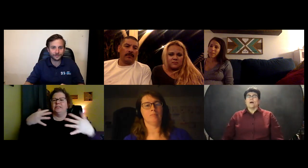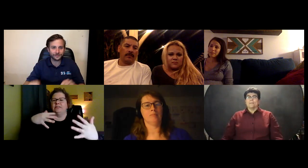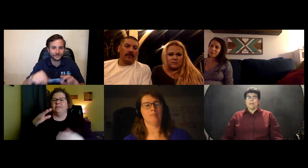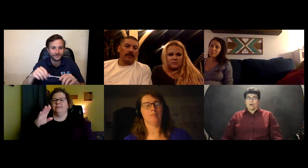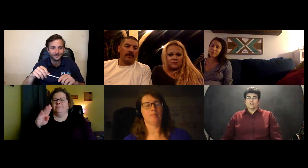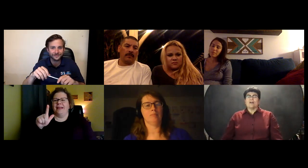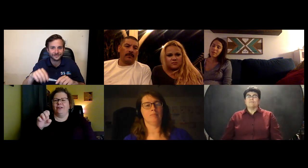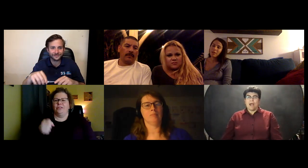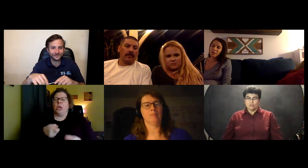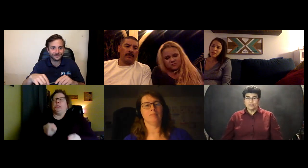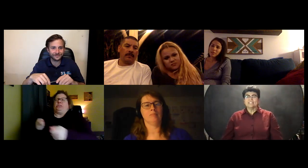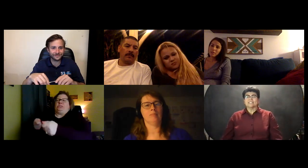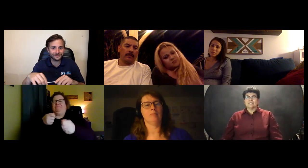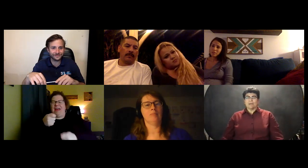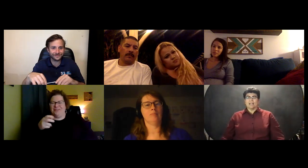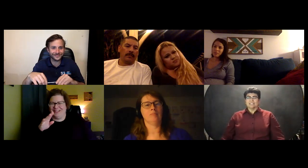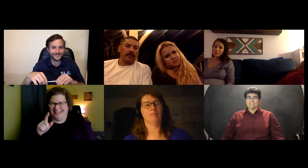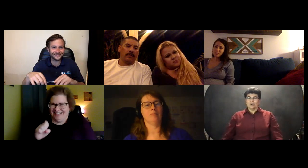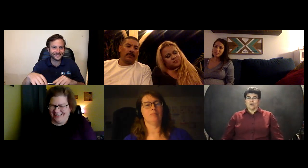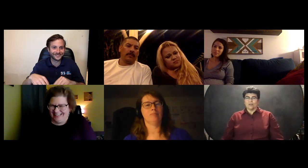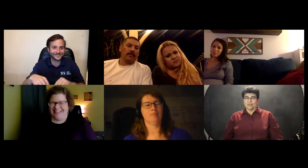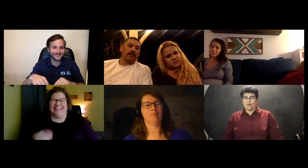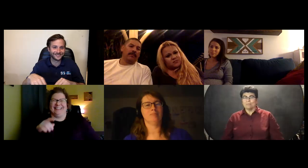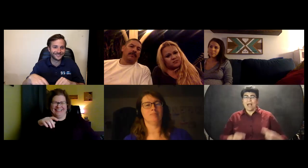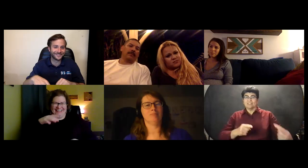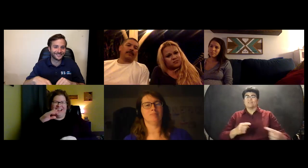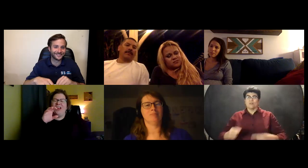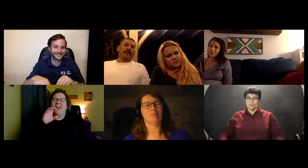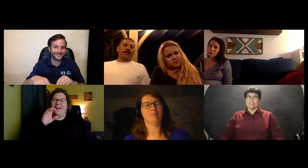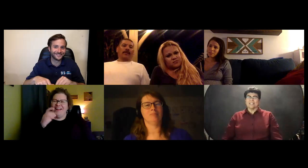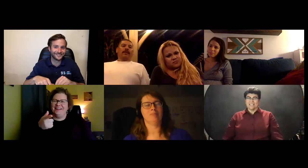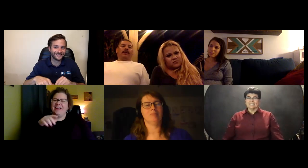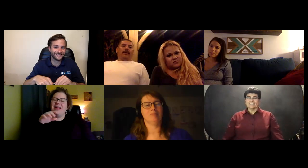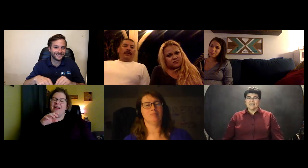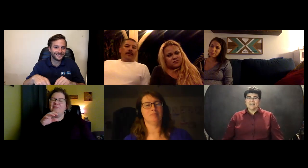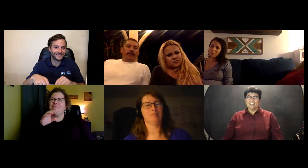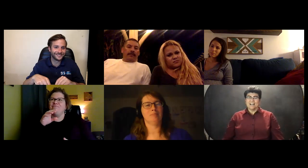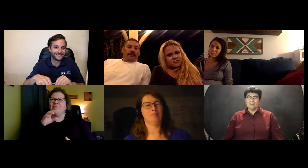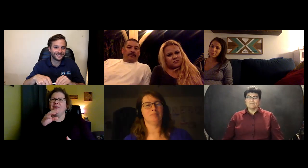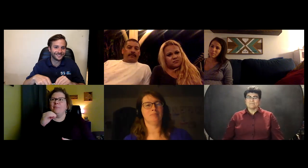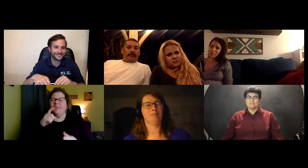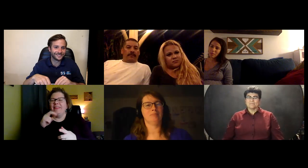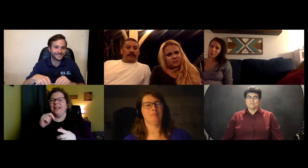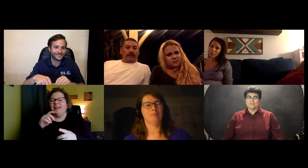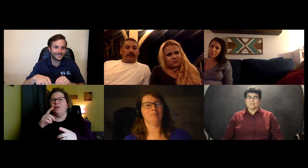about to have boundaries balance you know